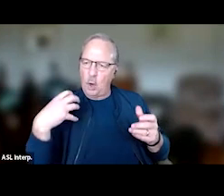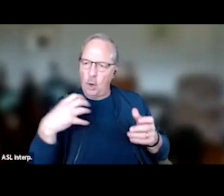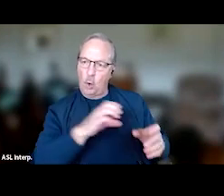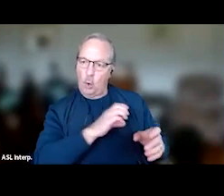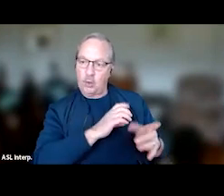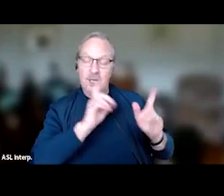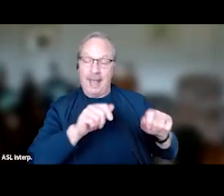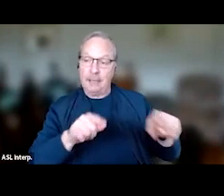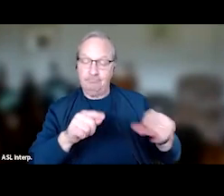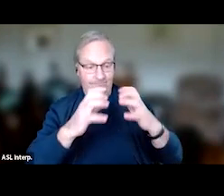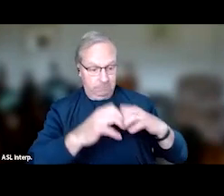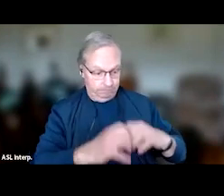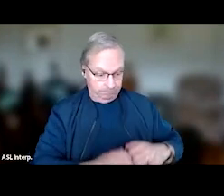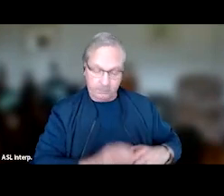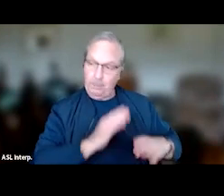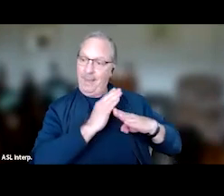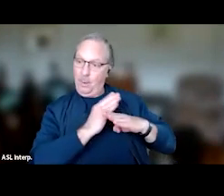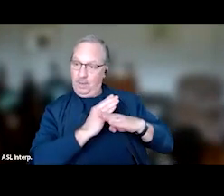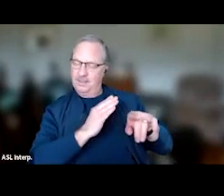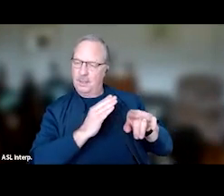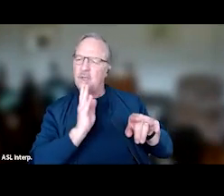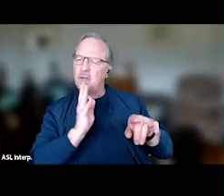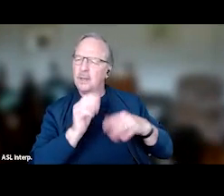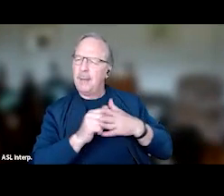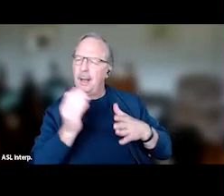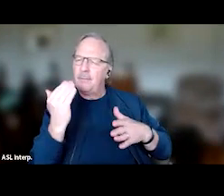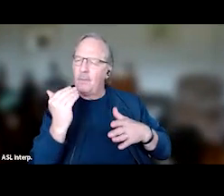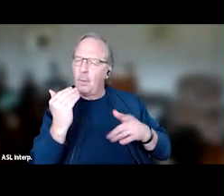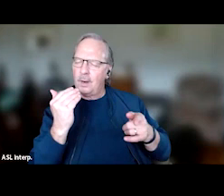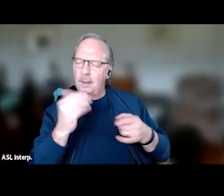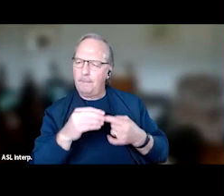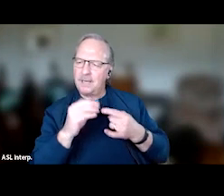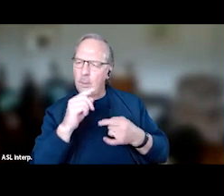that we touched on earlier, especially for when it comes to racial disparities